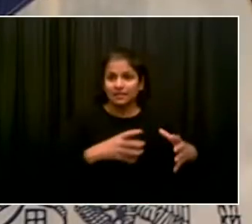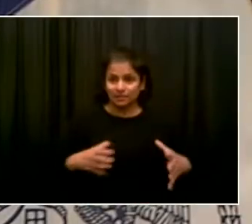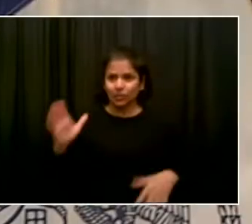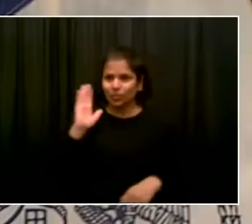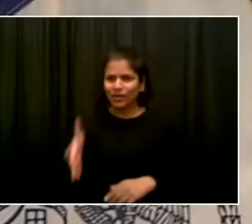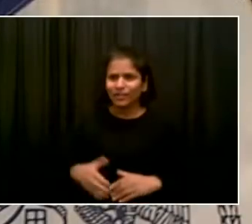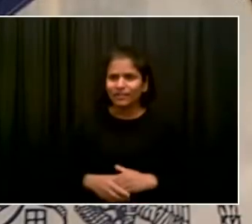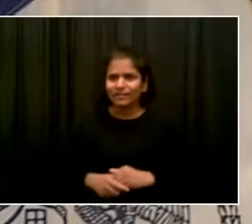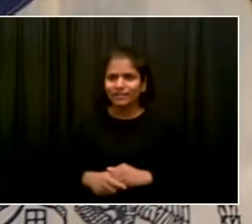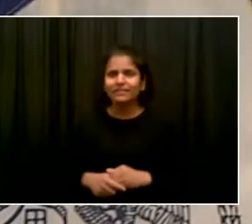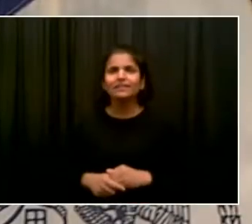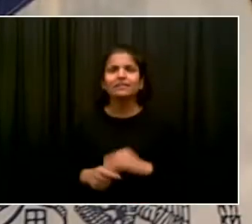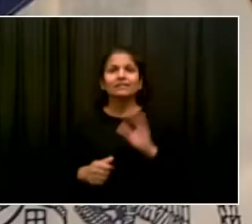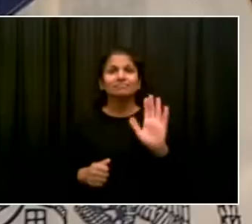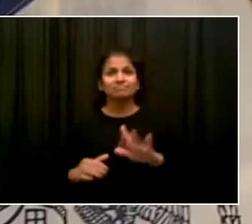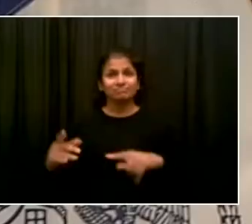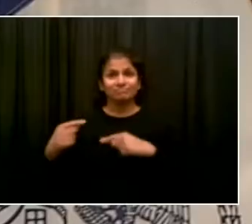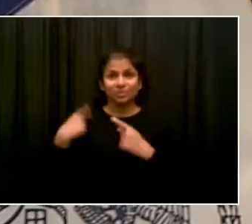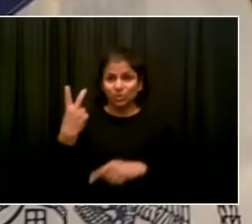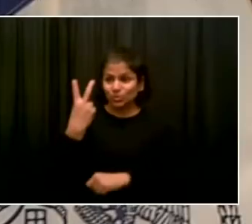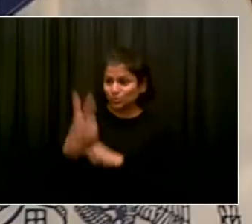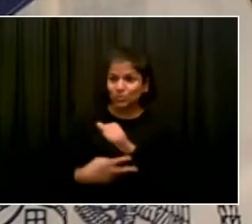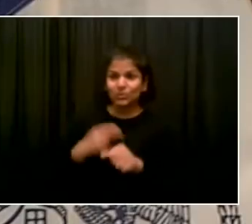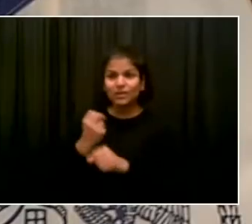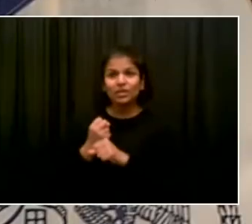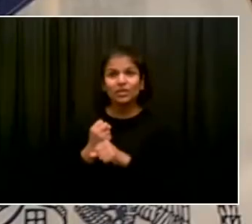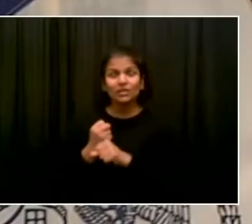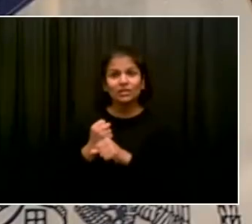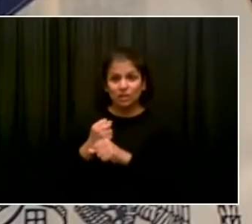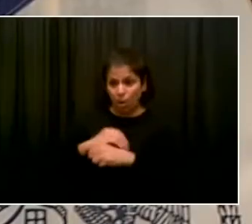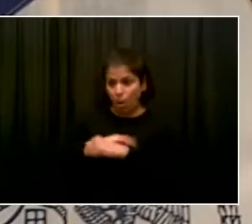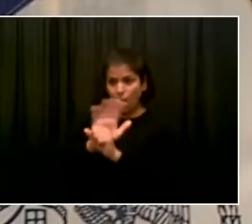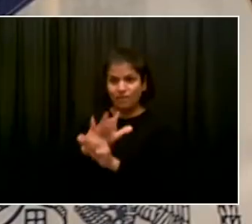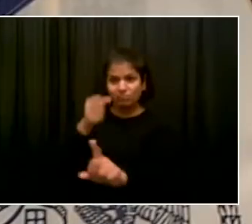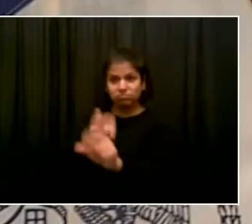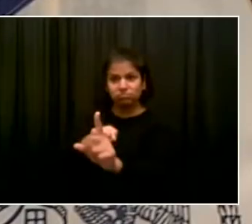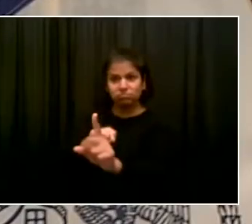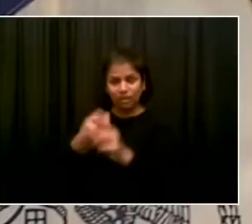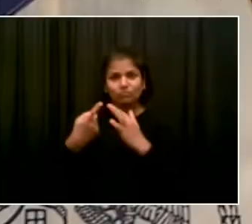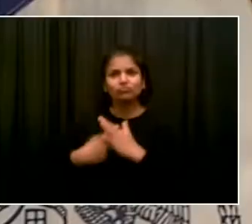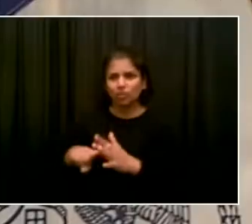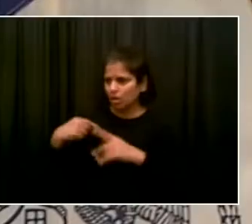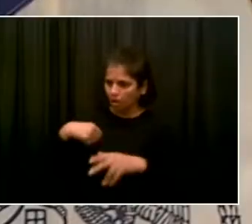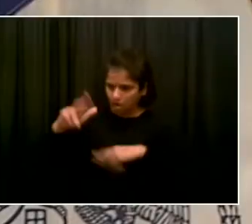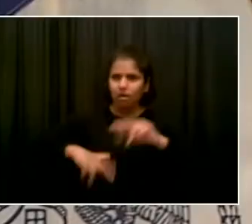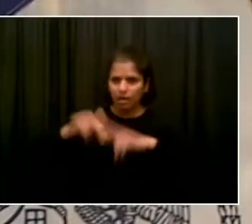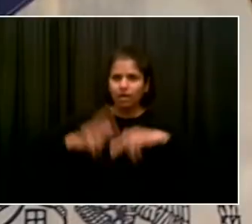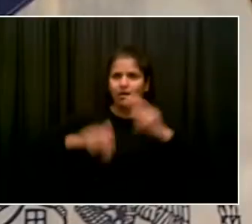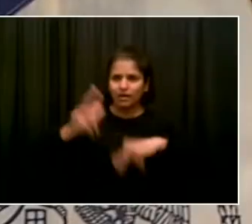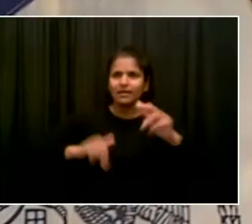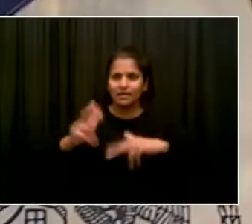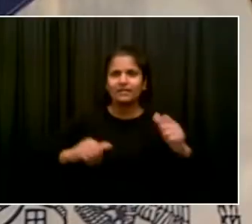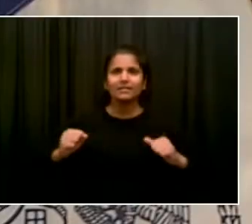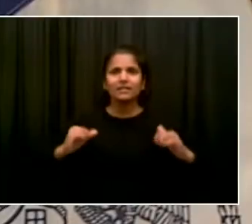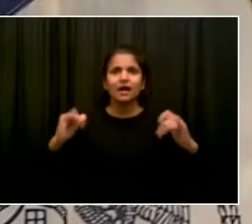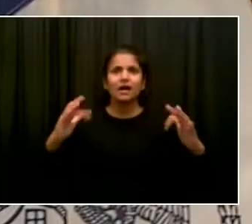NUMBER TWO, LSAT TWO YEARS WHEN WE'VE DONE THESE ITHNGS HAVE OVERLAPPED WITH THE GLOBAL CAMP